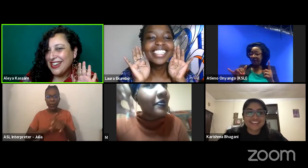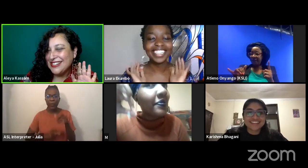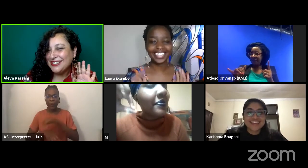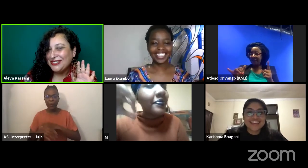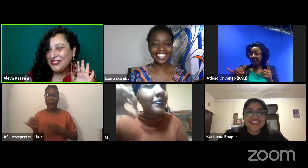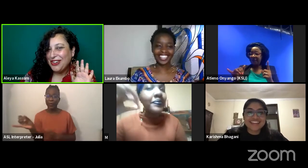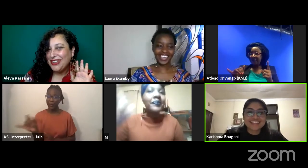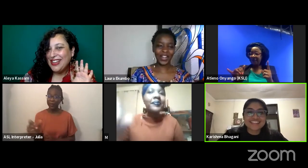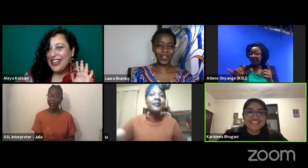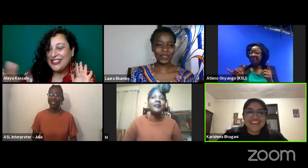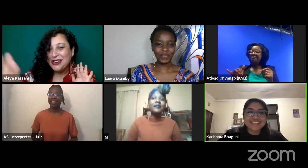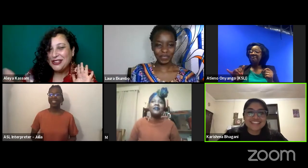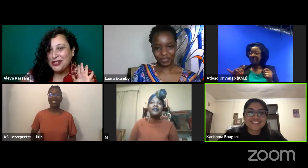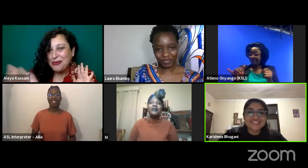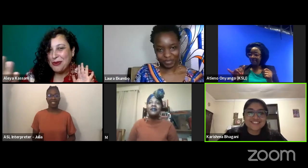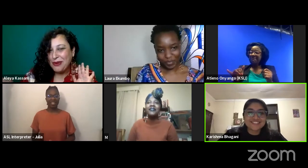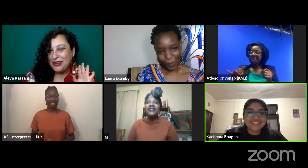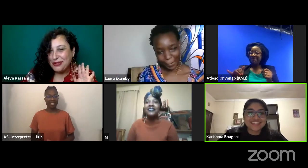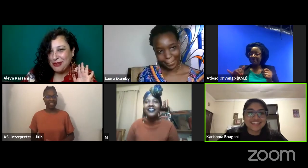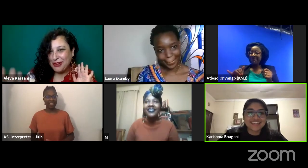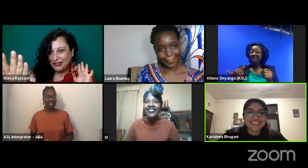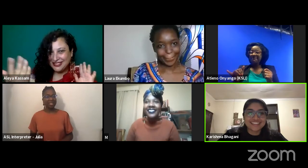Yes. Yeah. These are my wonderful models